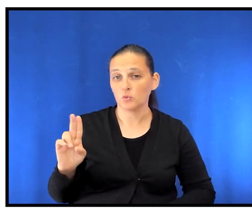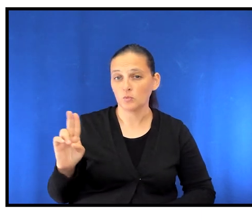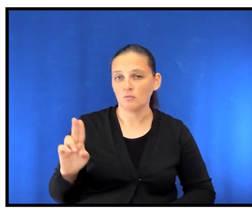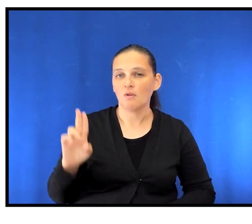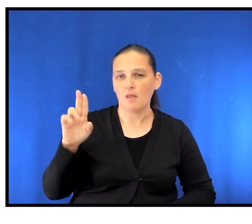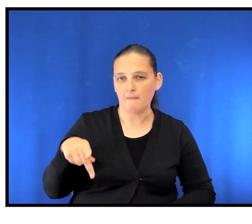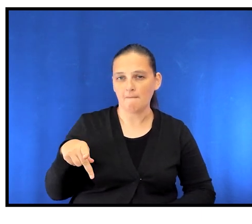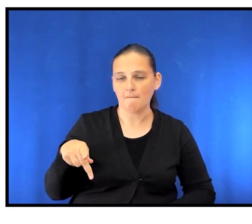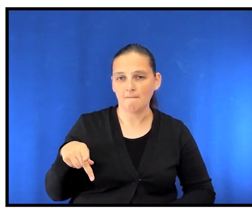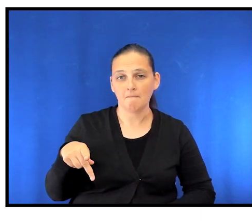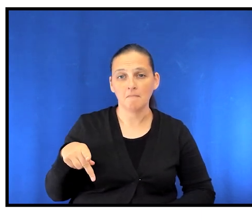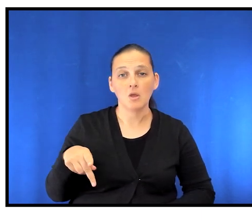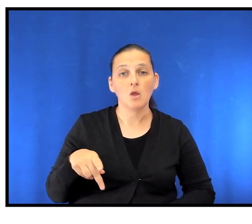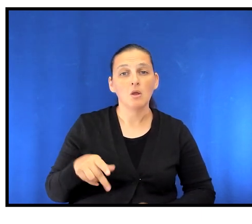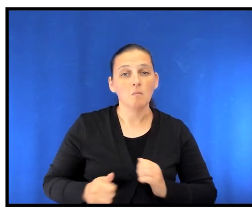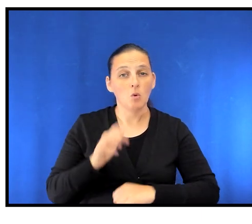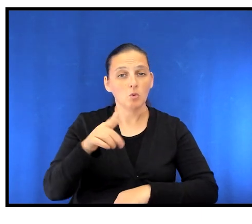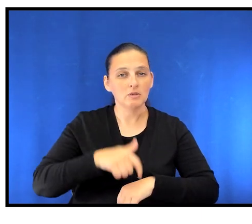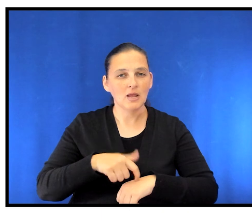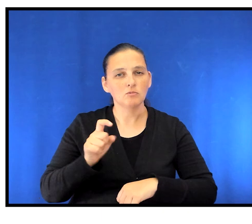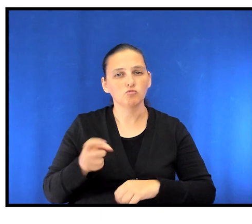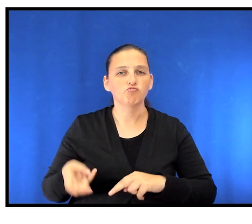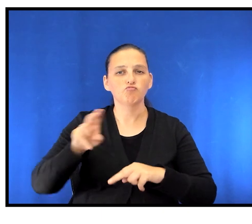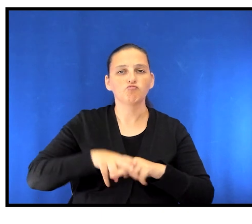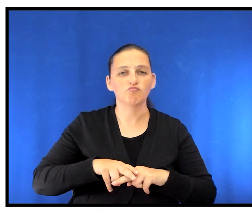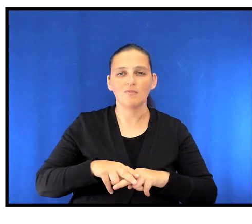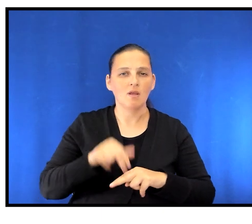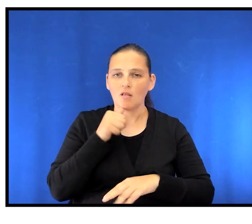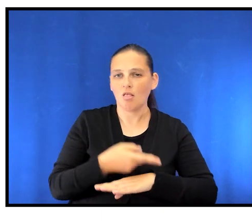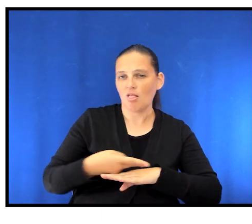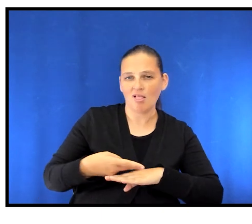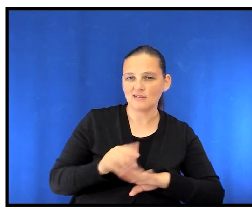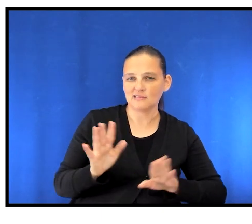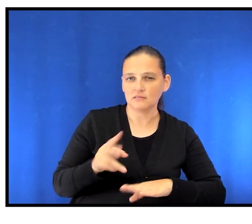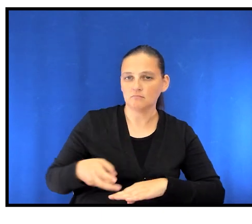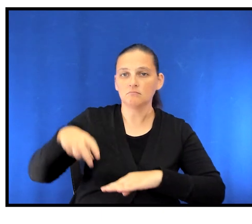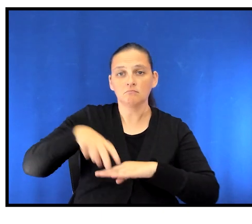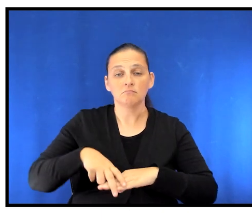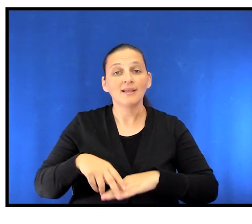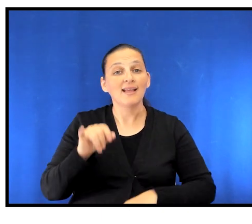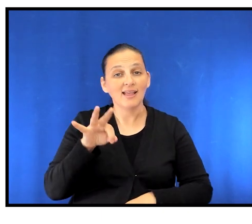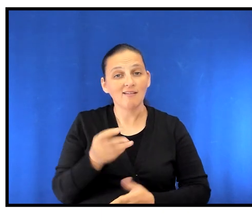Spend most of the time up in the chair instead of lying in bed. If you are in bed, have the head of the bed up.